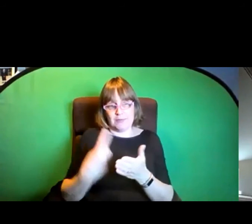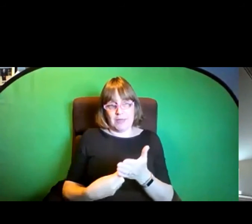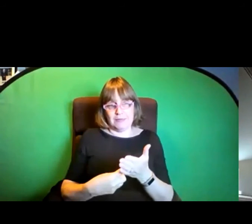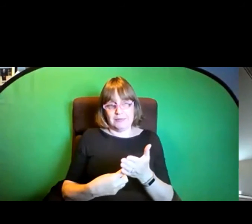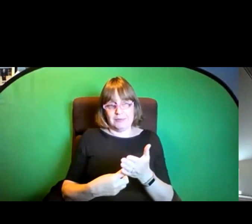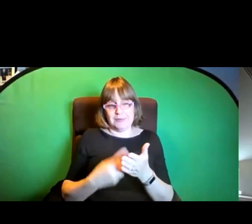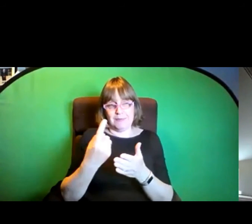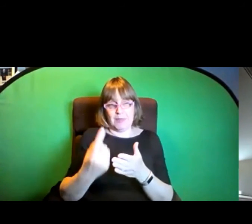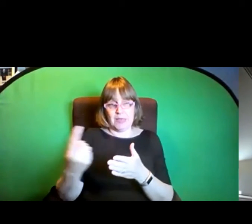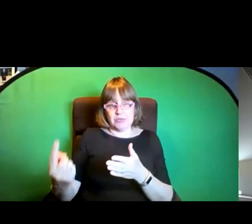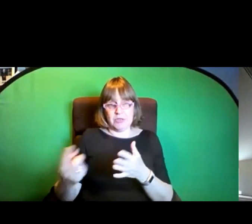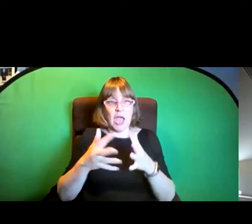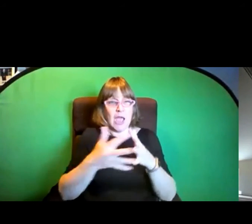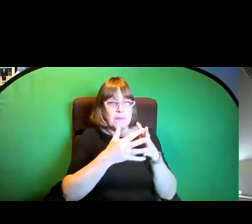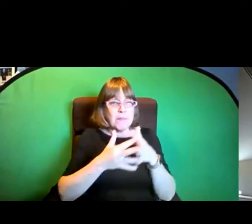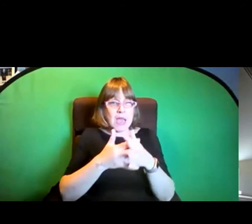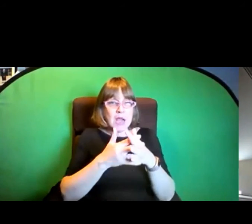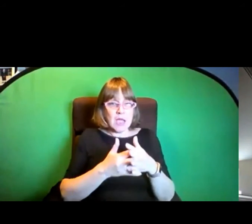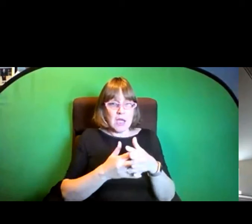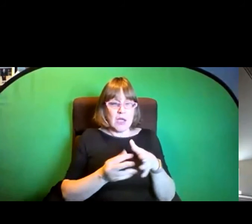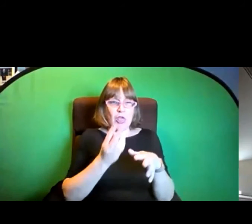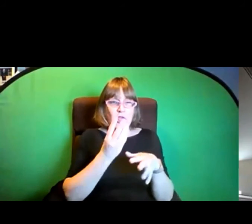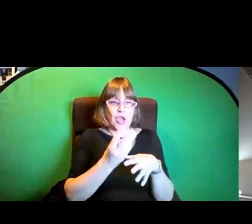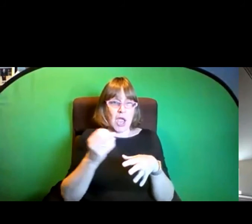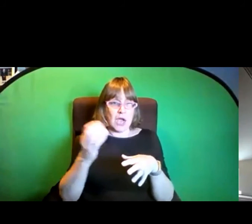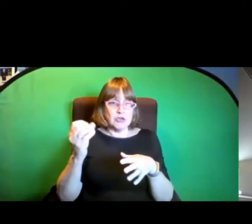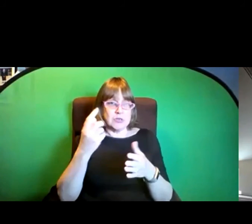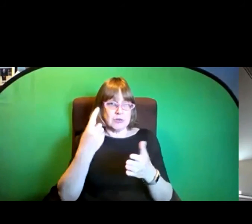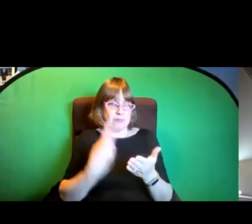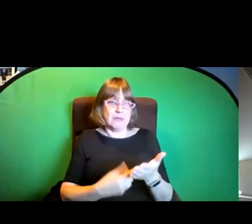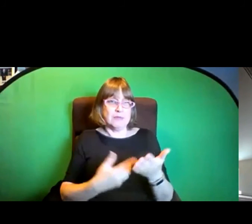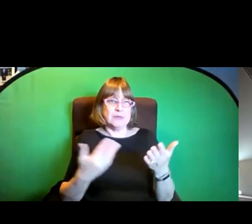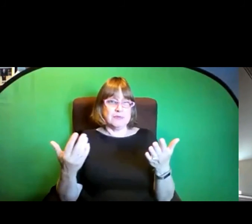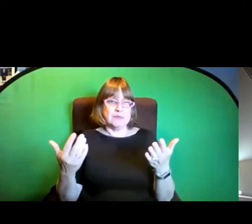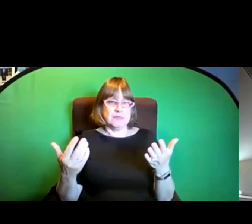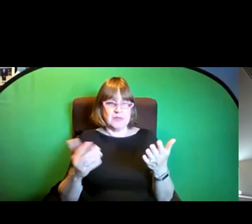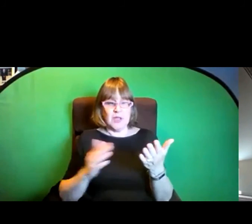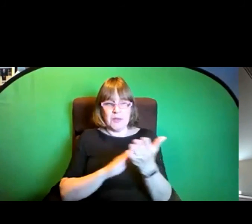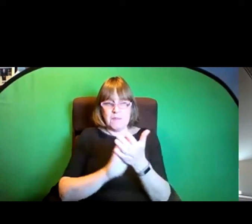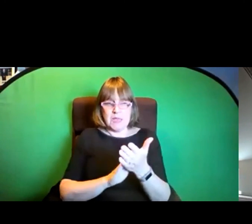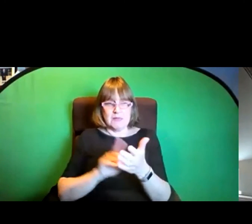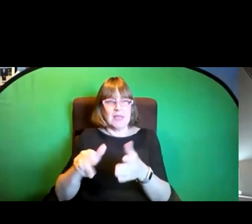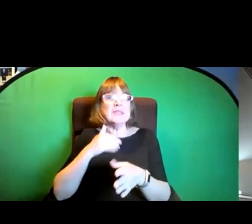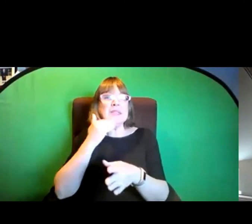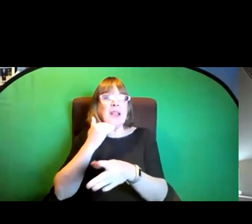in the US Biden was planning £300 per person that doesn't mean that those figures are enough but